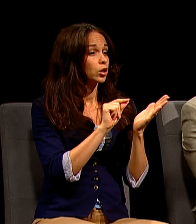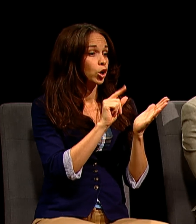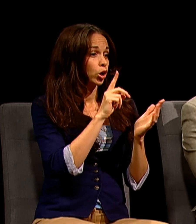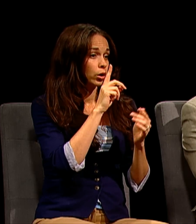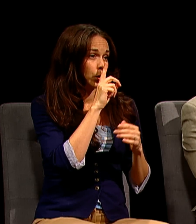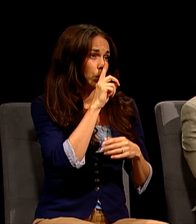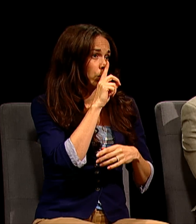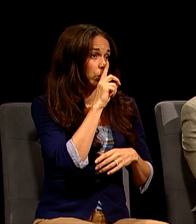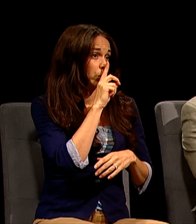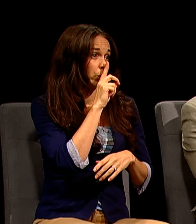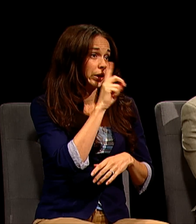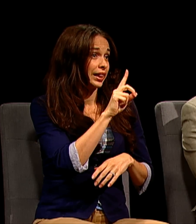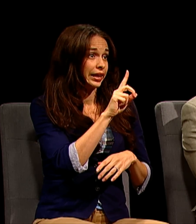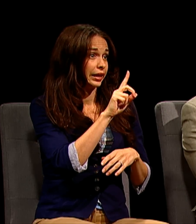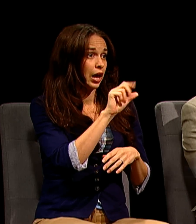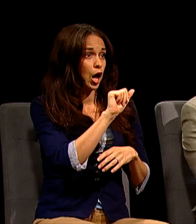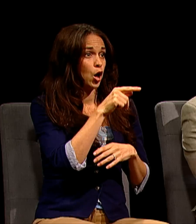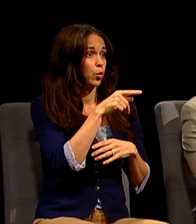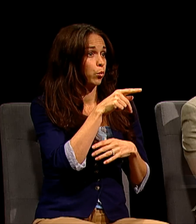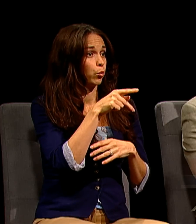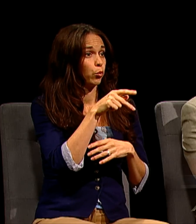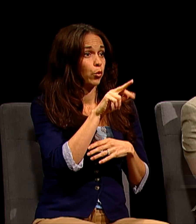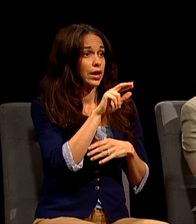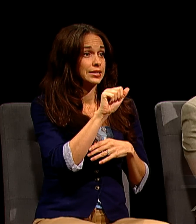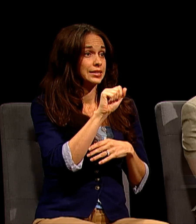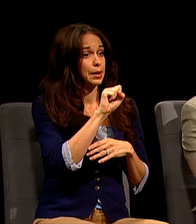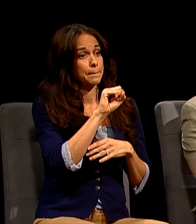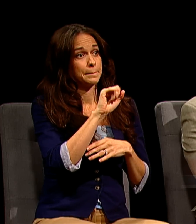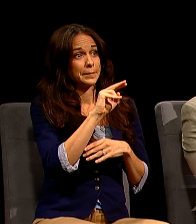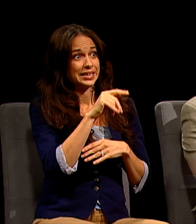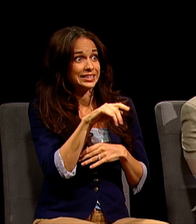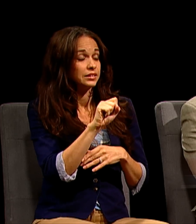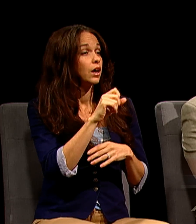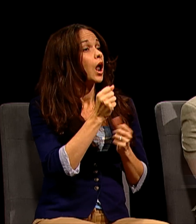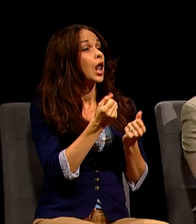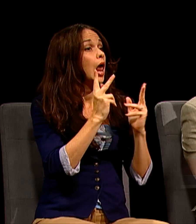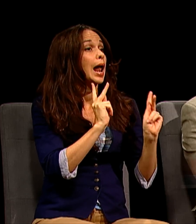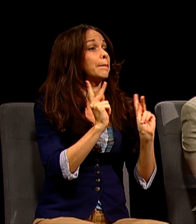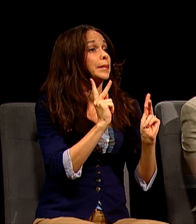And frankly, I believe and I think a lot of people believe at some point we will not have printed